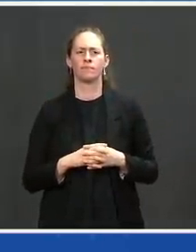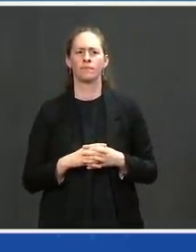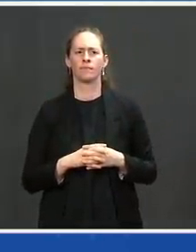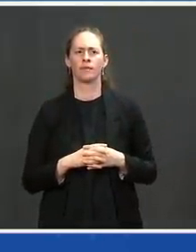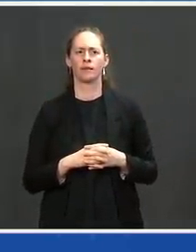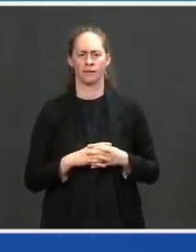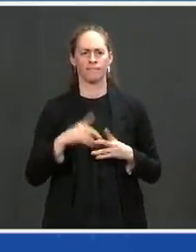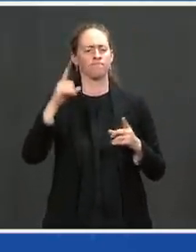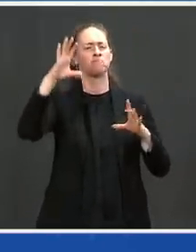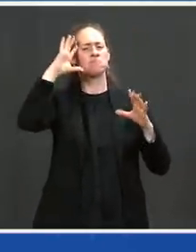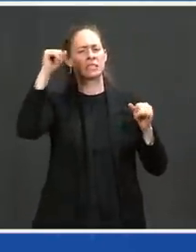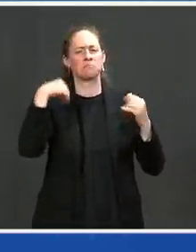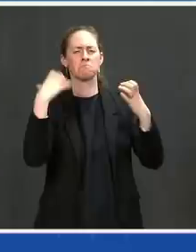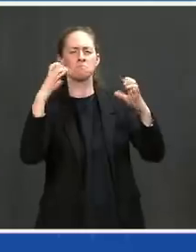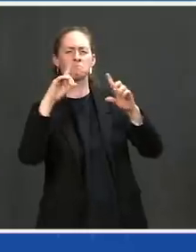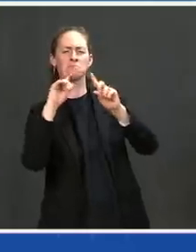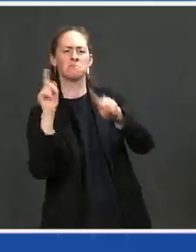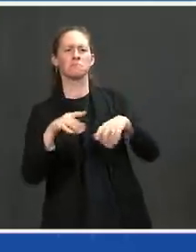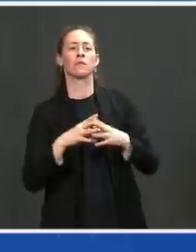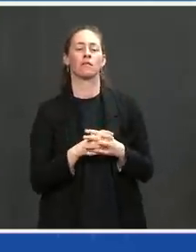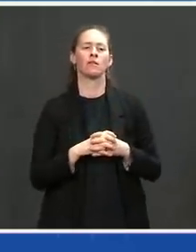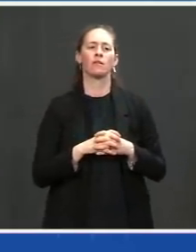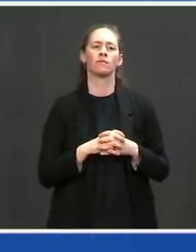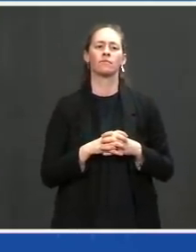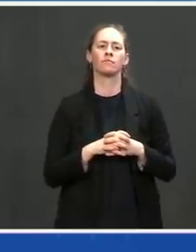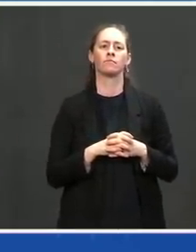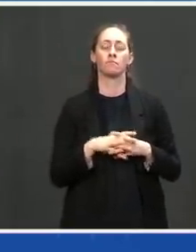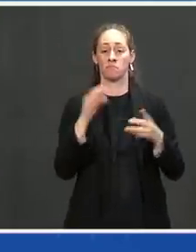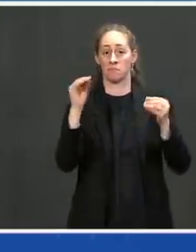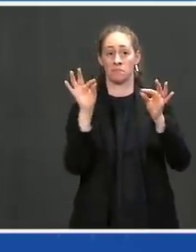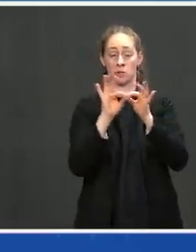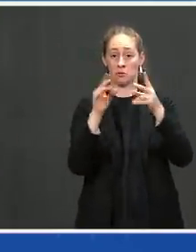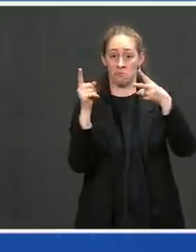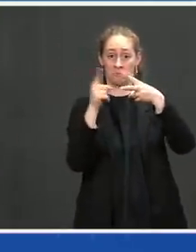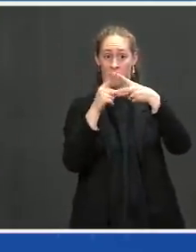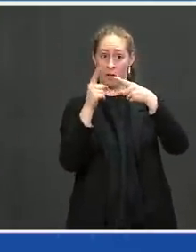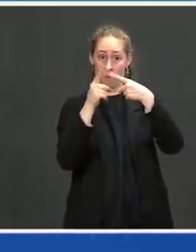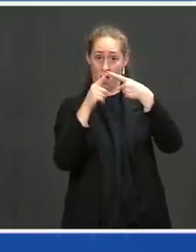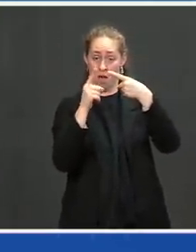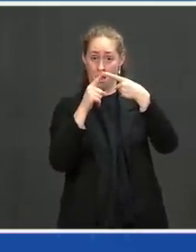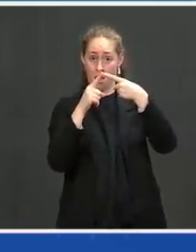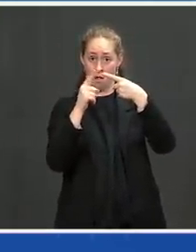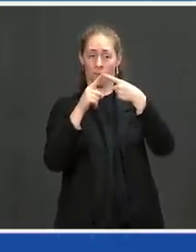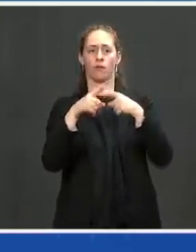U.N. Resolution 1718 was violated by those particular missiles that were tested --